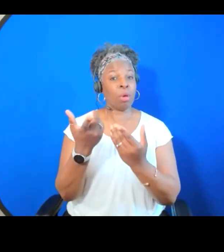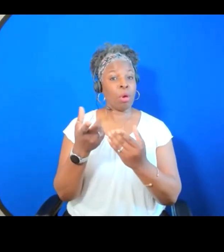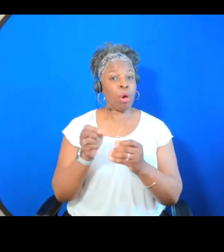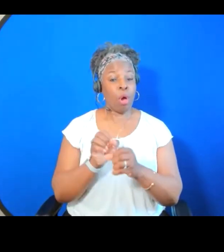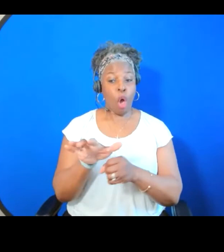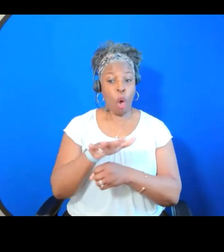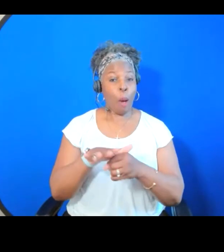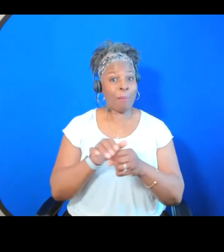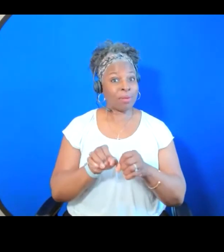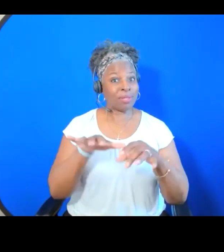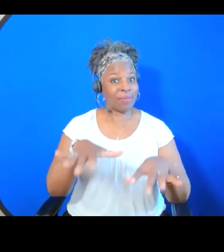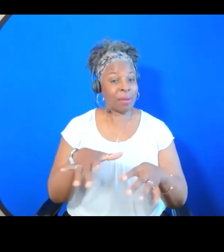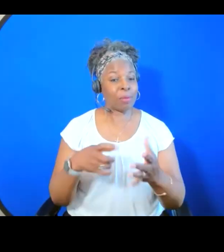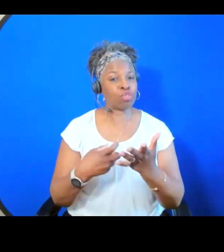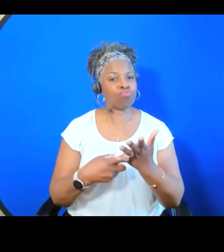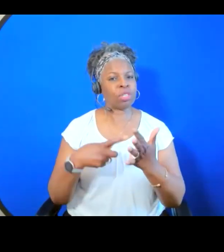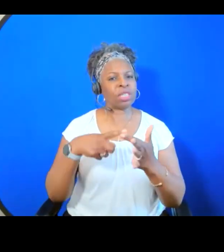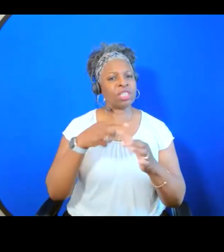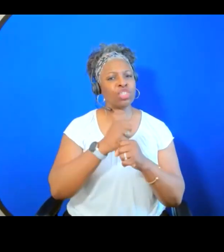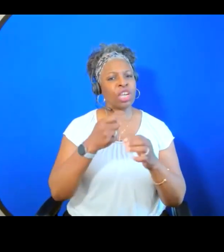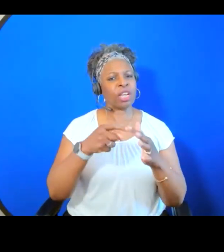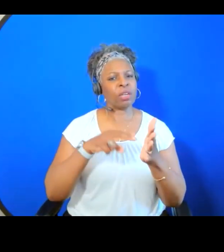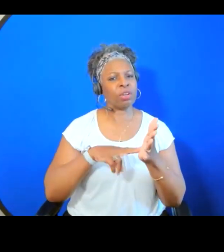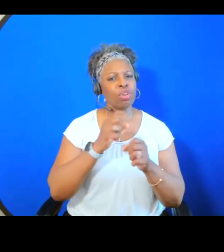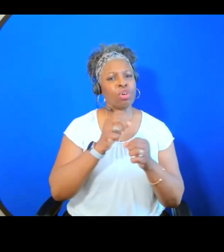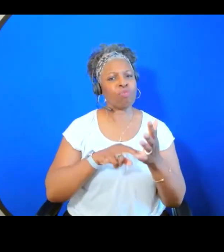are very few opportunities to develop sector specific knowledge and skills.